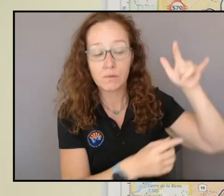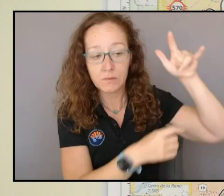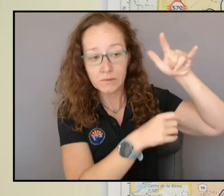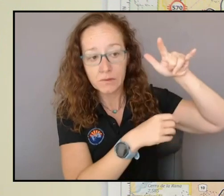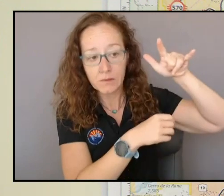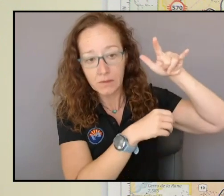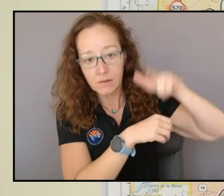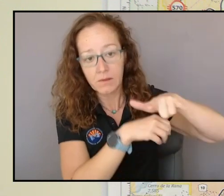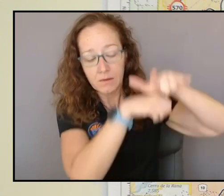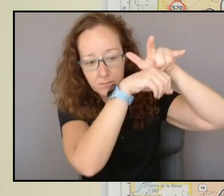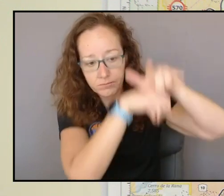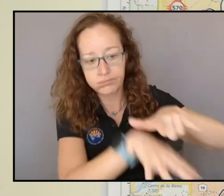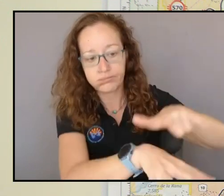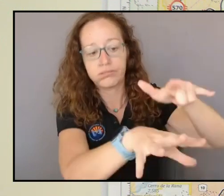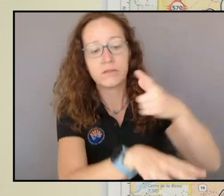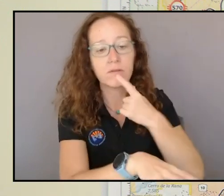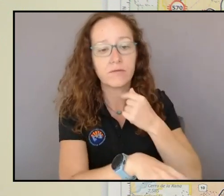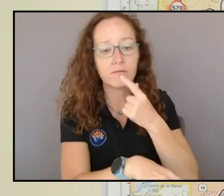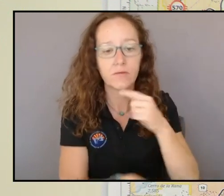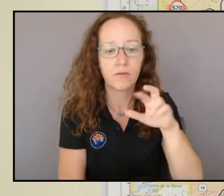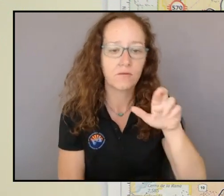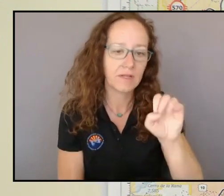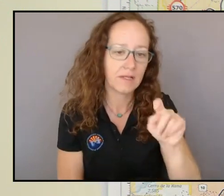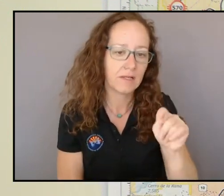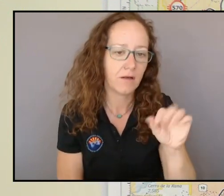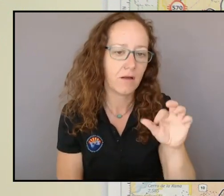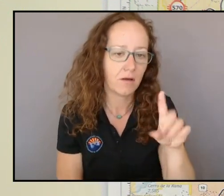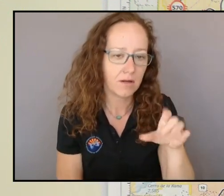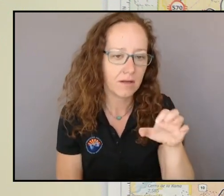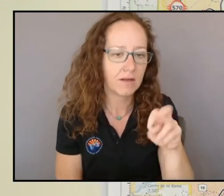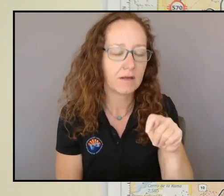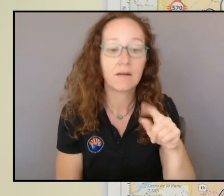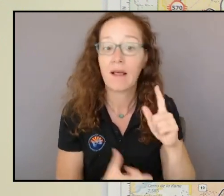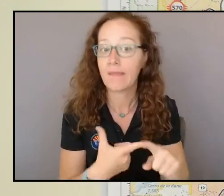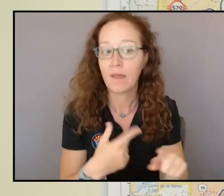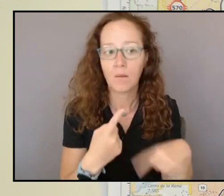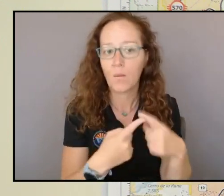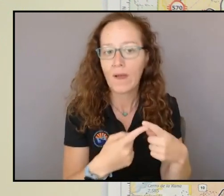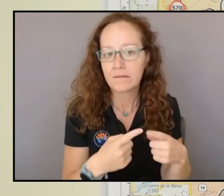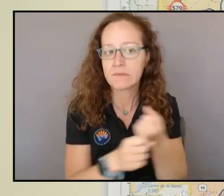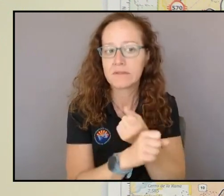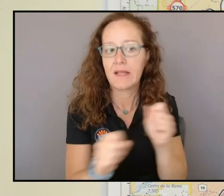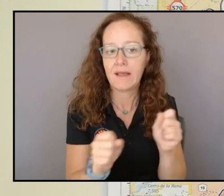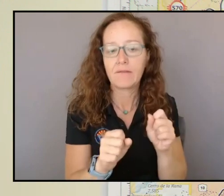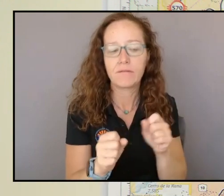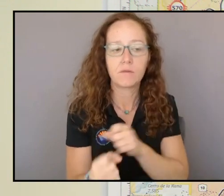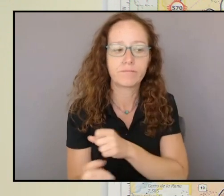to work in here off this fire's edge, continue to put line up here to the north. And the fourth condition would be: A